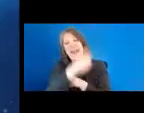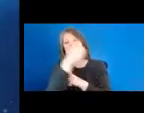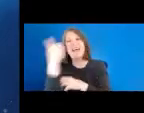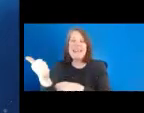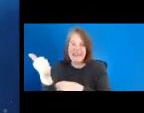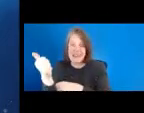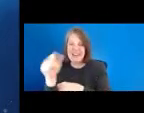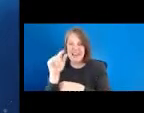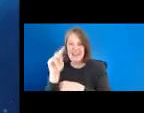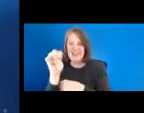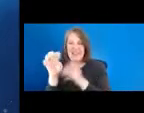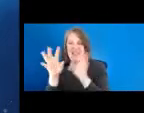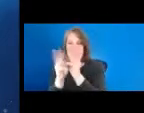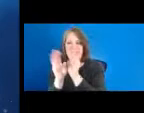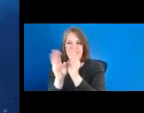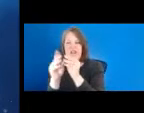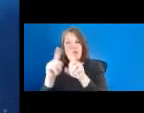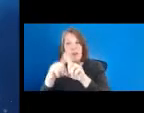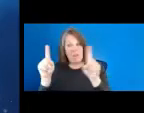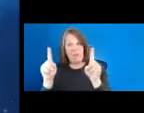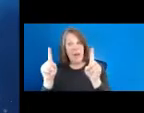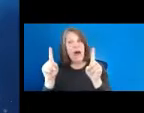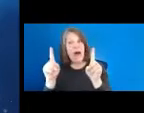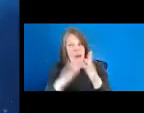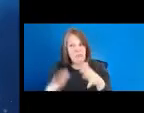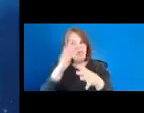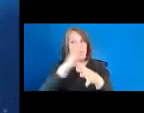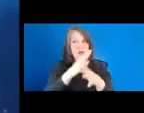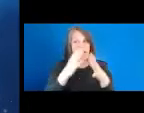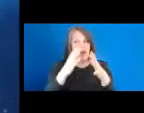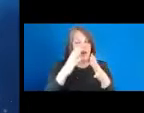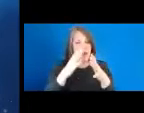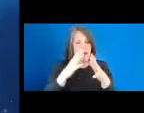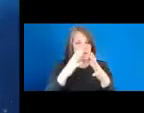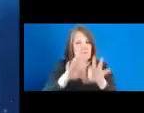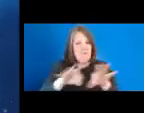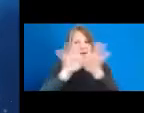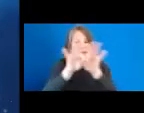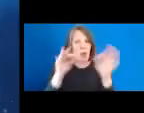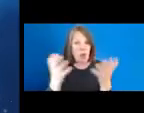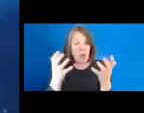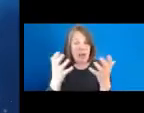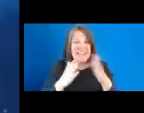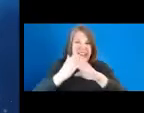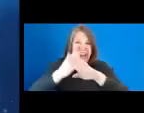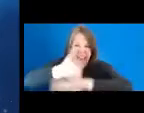session. But it's primary value 16:25:39 is well after the meeting, as others